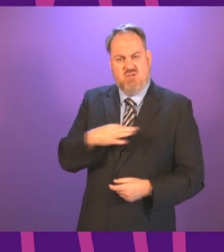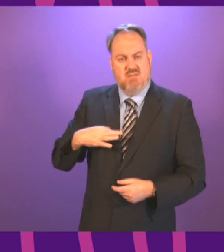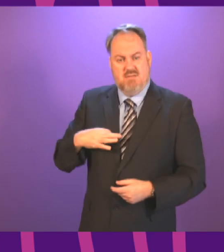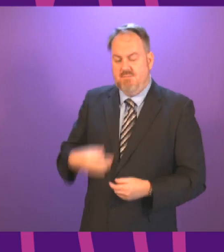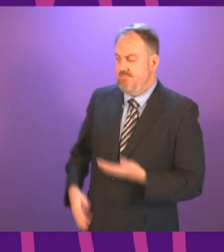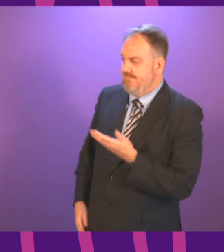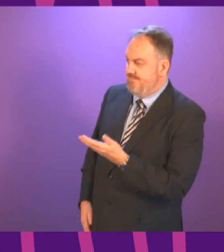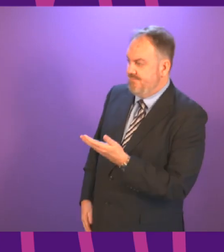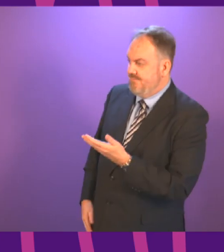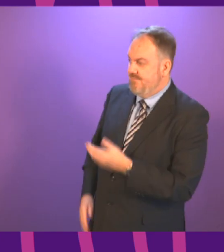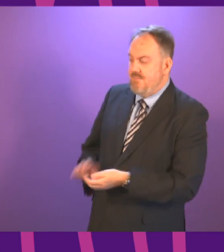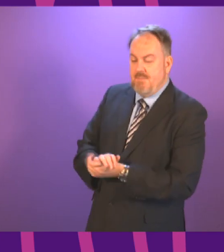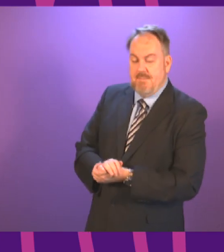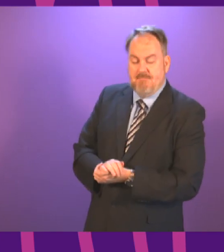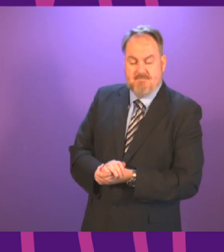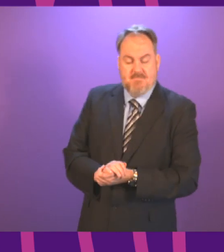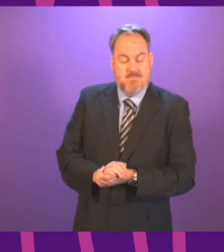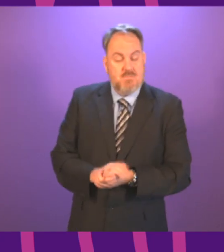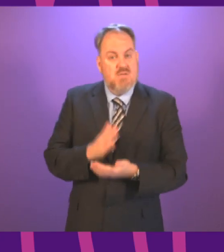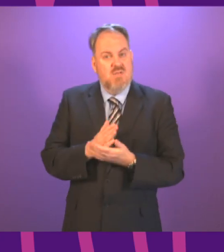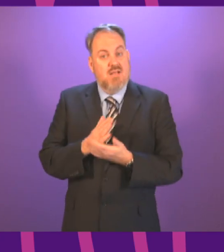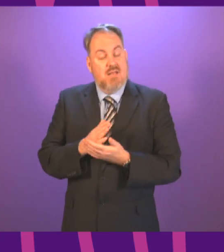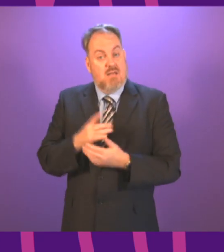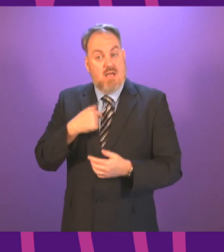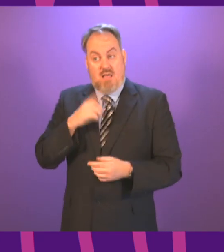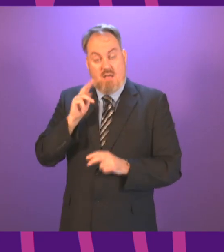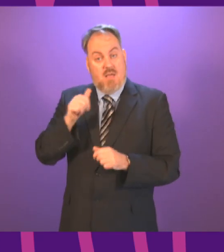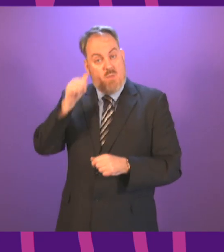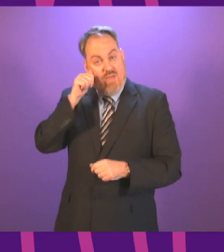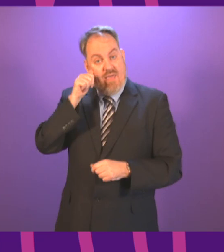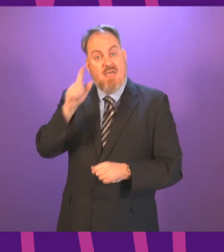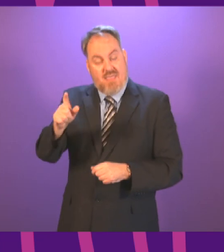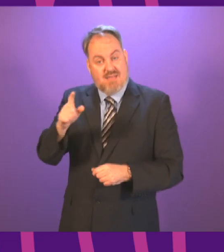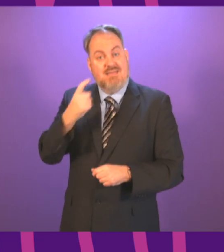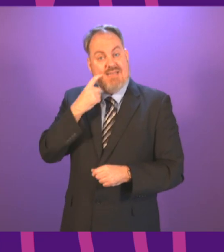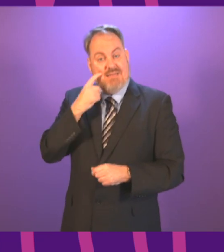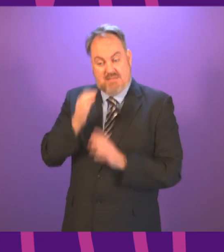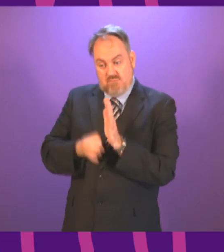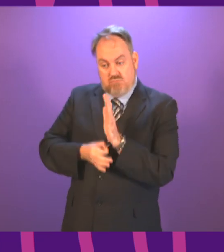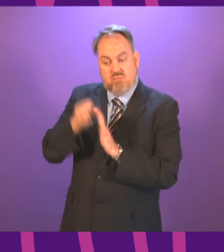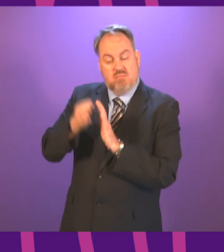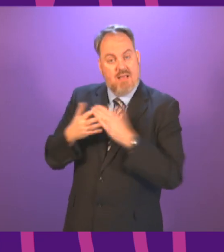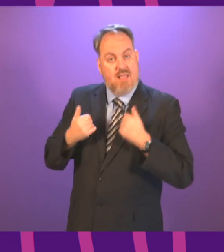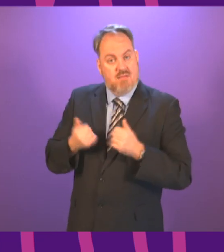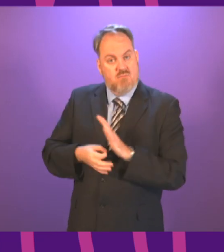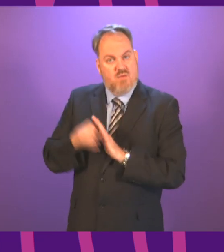Pauline McNeill: I acknowledge the progress that had been made in dental healthcare before the pandemic. However, some dentists have raised concerns